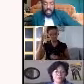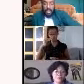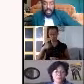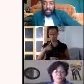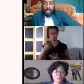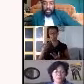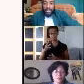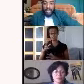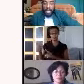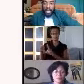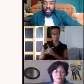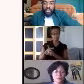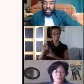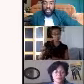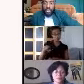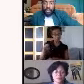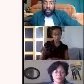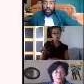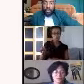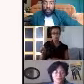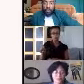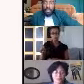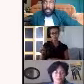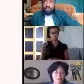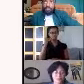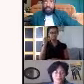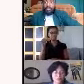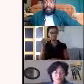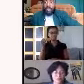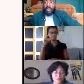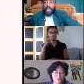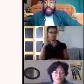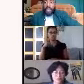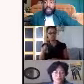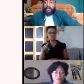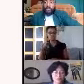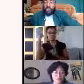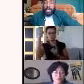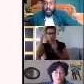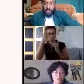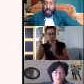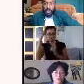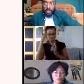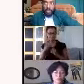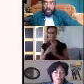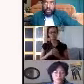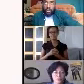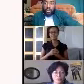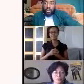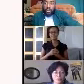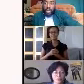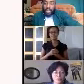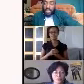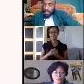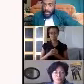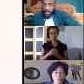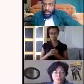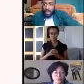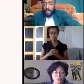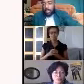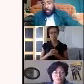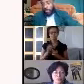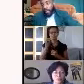and otherwise. And I think there will be, if really given the correct space that people